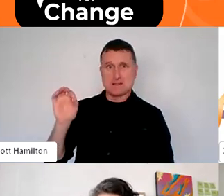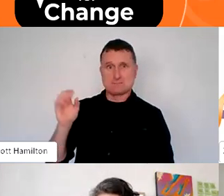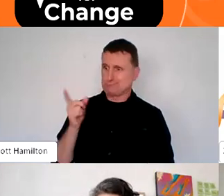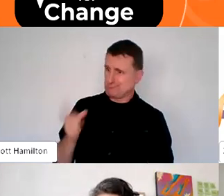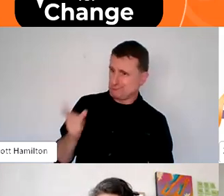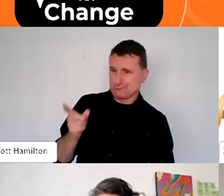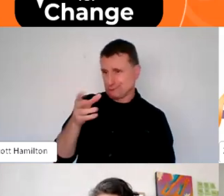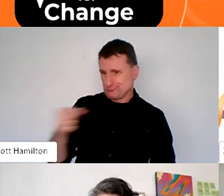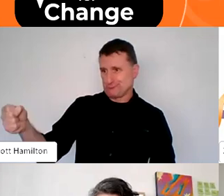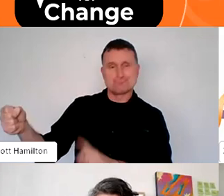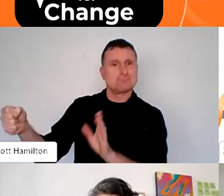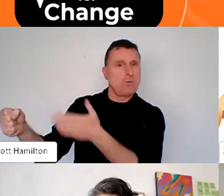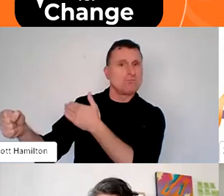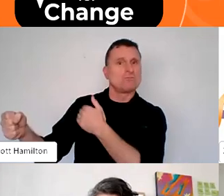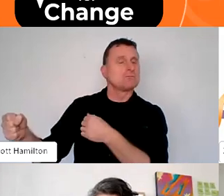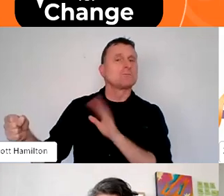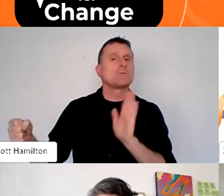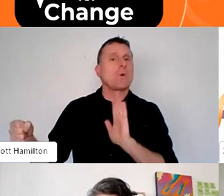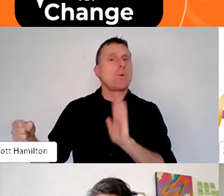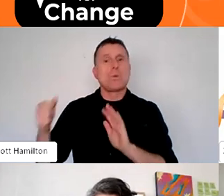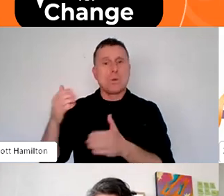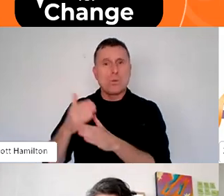work damn hard to actually keep them in our school and that's the